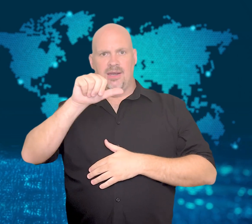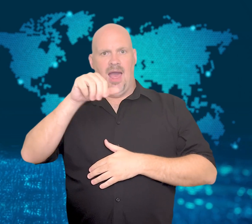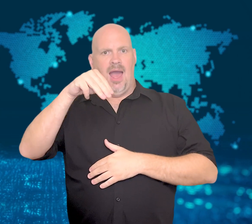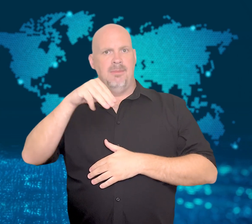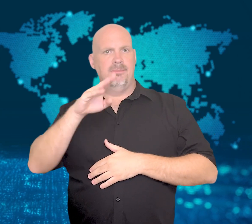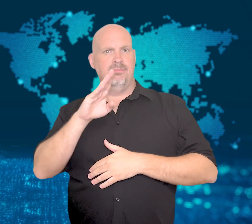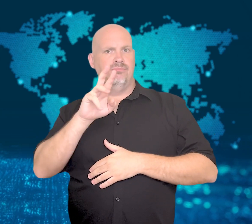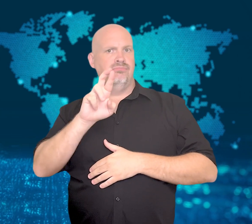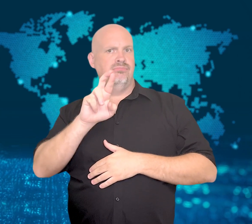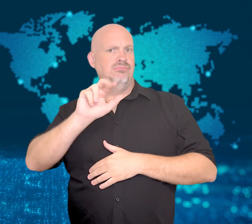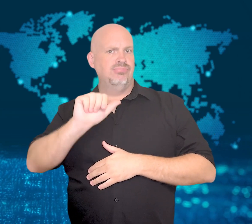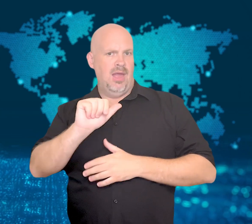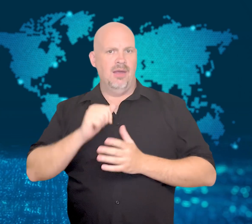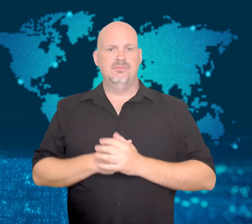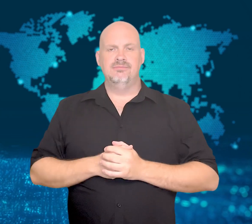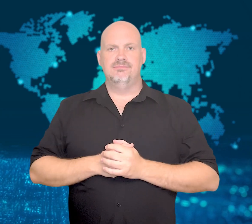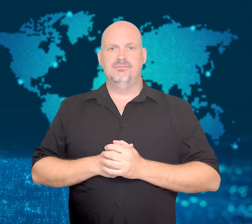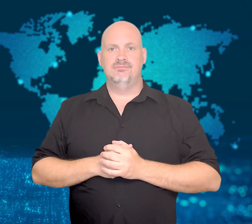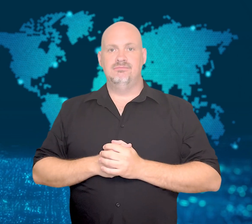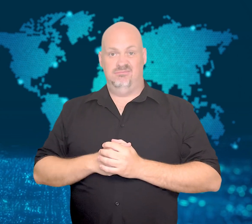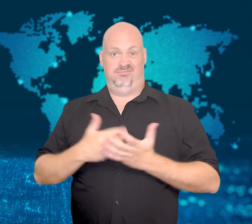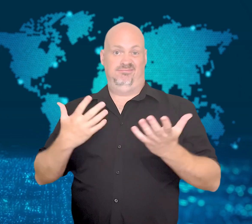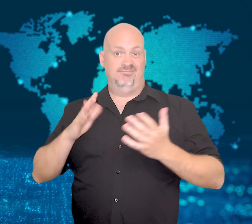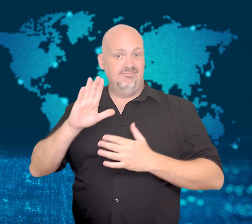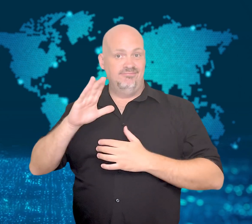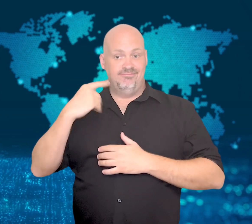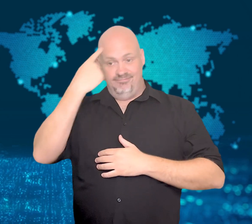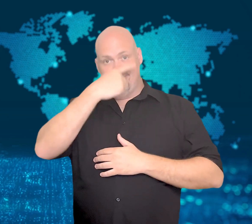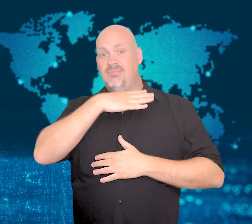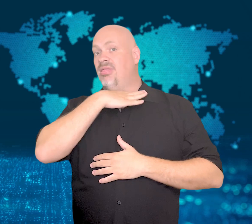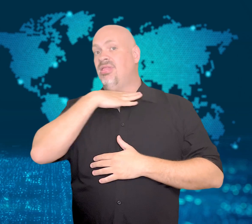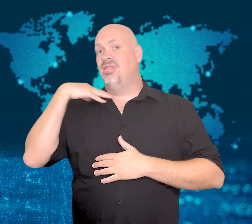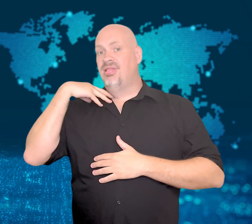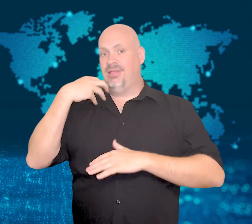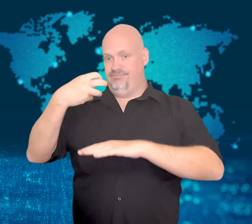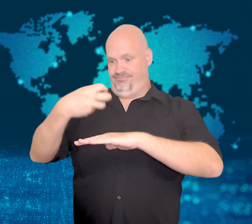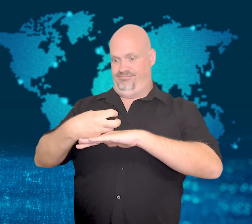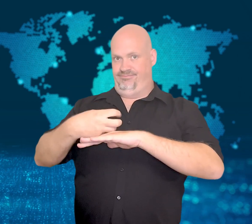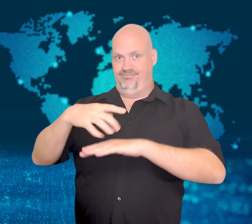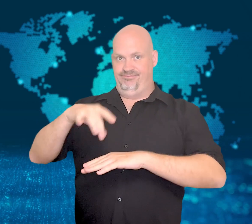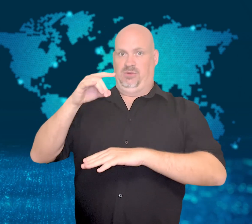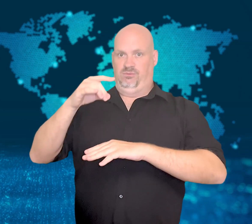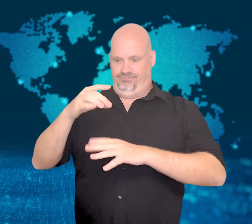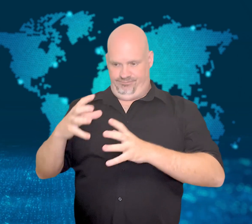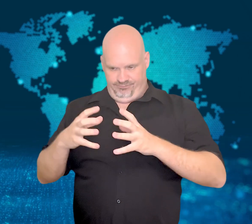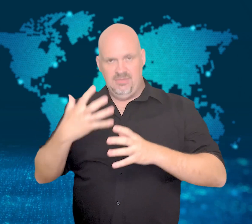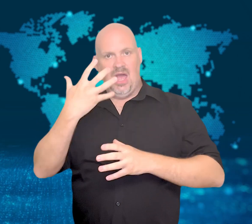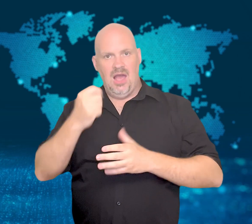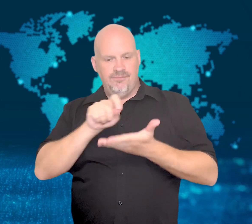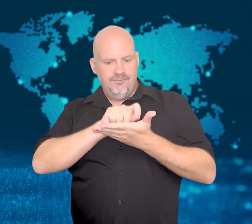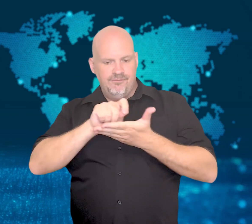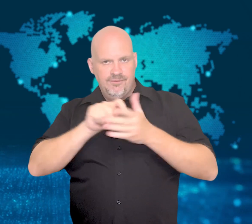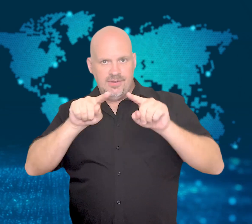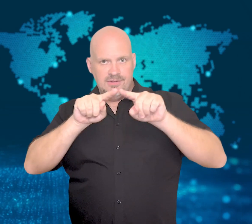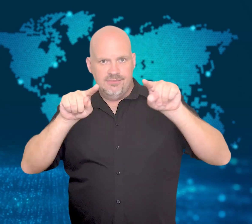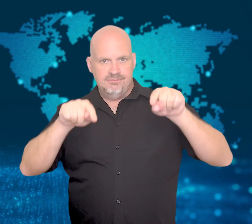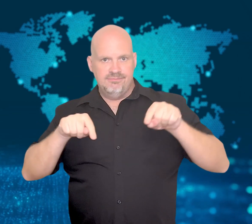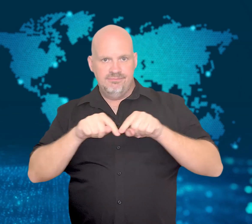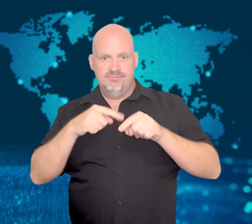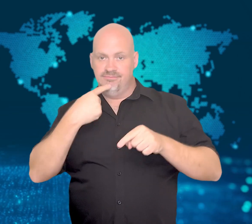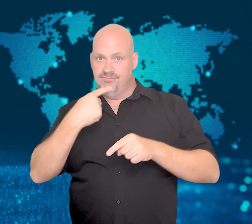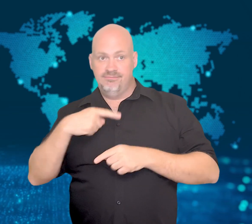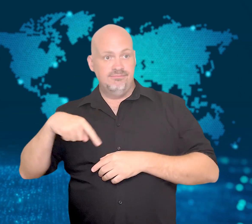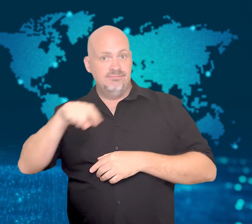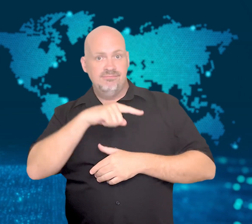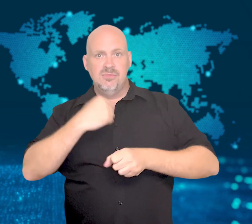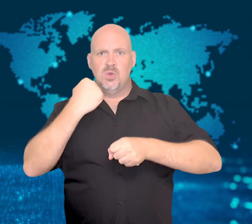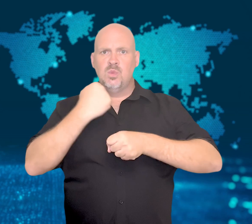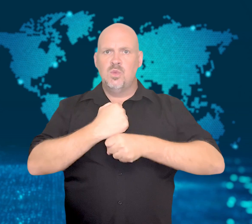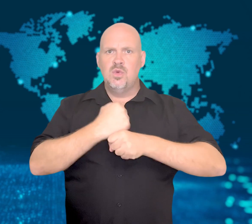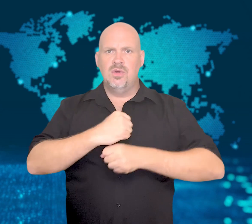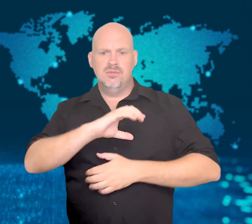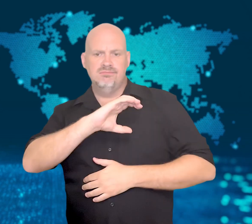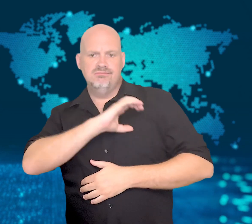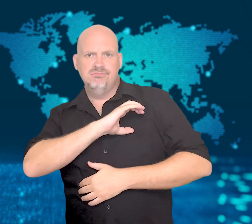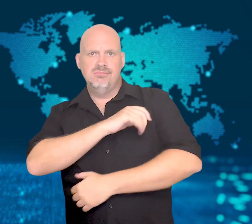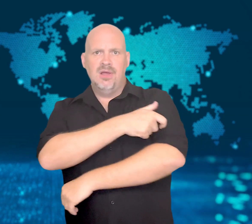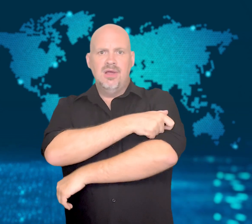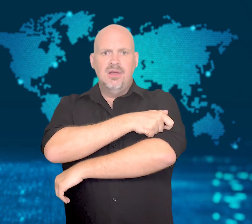His head was found in a park with a note next to his body asking for all security operatives